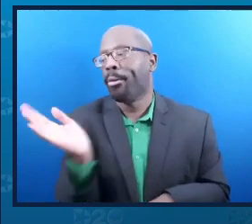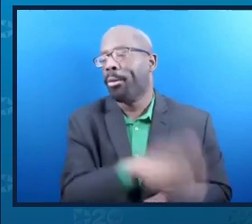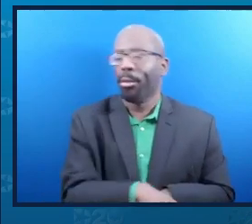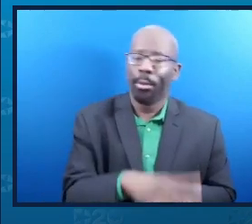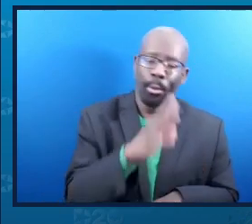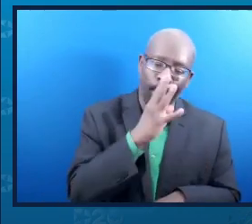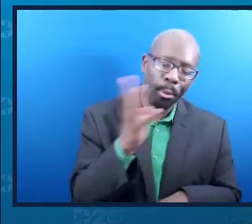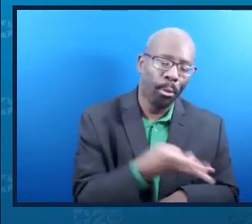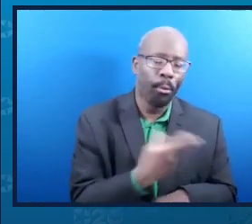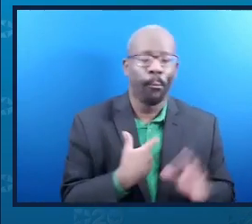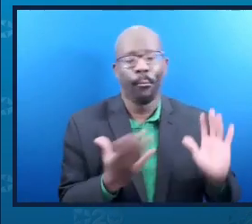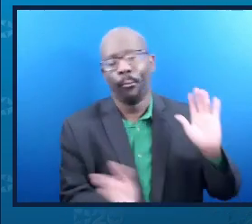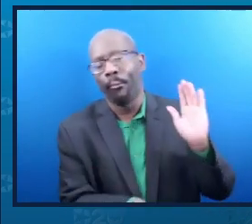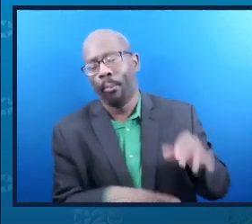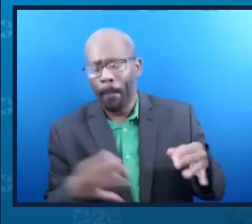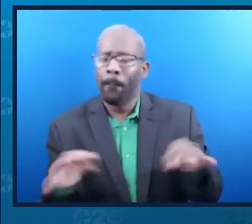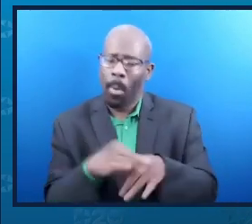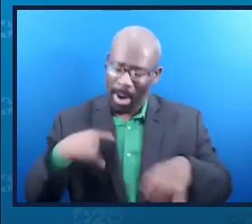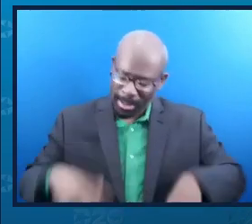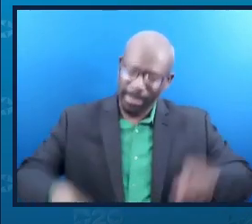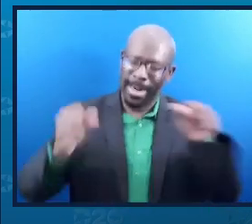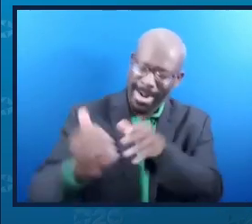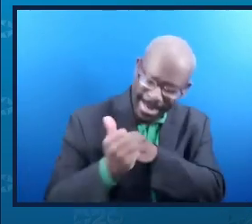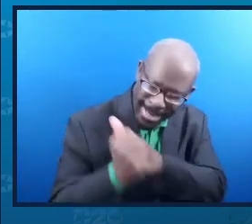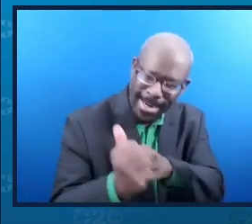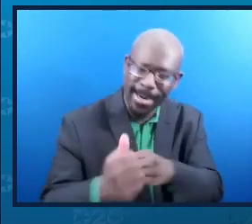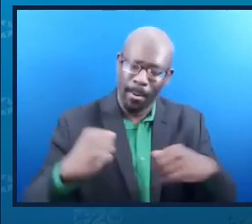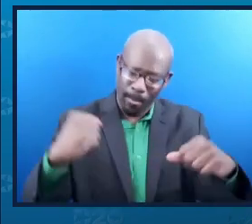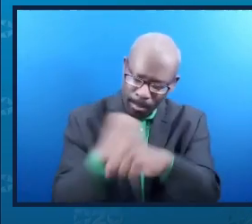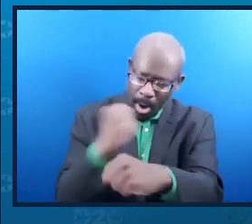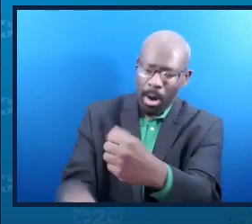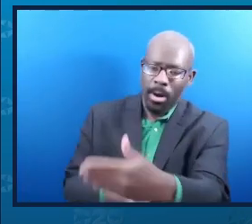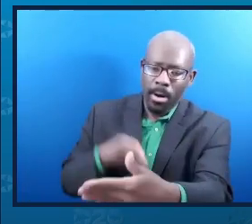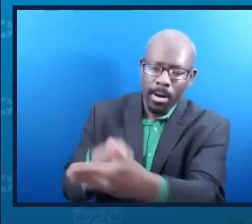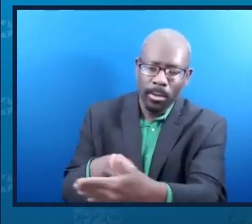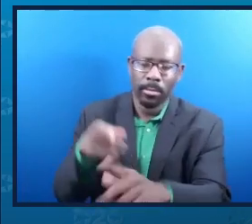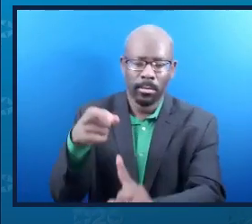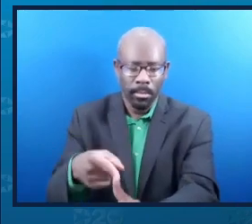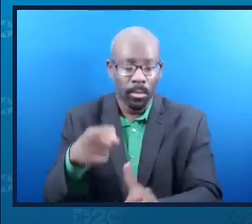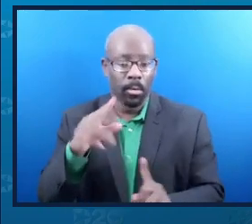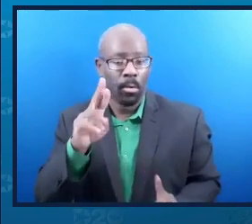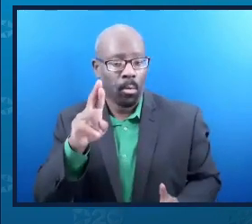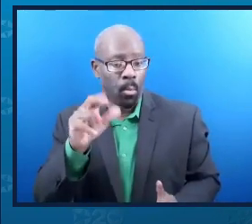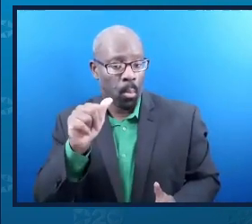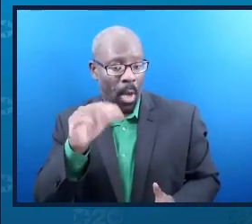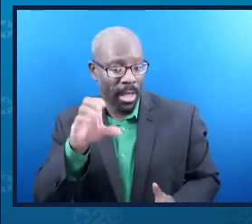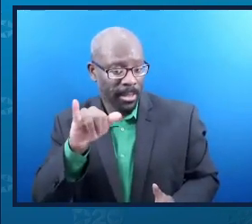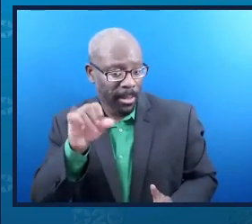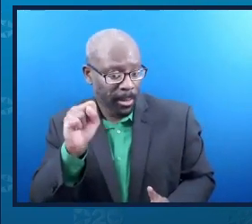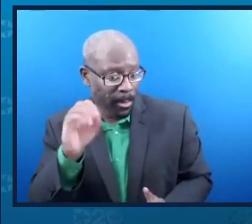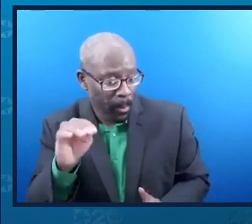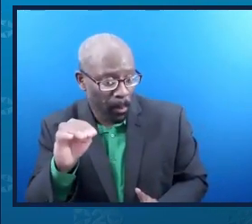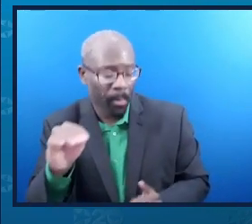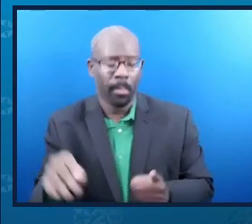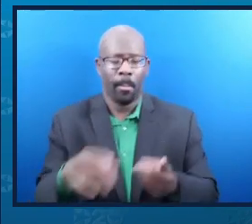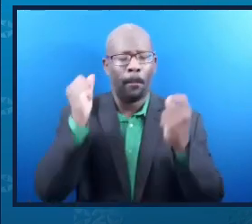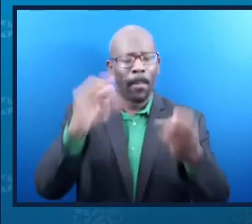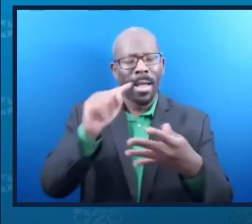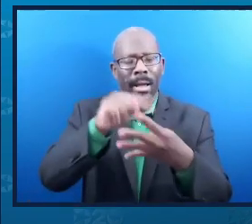LEADERS WHO WILL FIGHT AGAINST SYSTEMIC RACISM AND INEQUALITY, AND THAT STARTS BY VOTING FOR